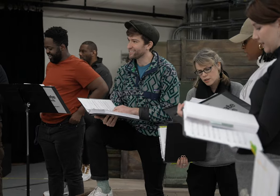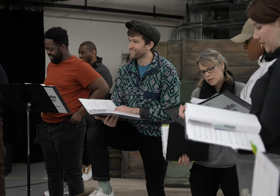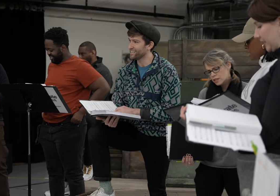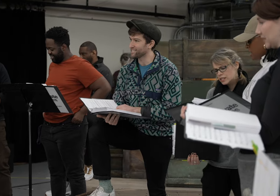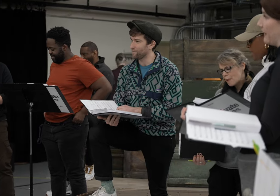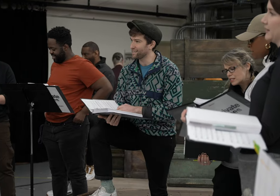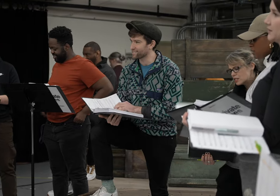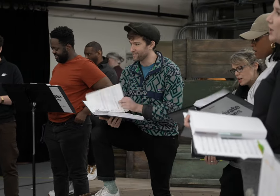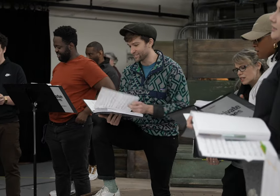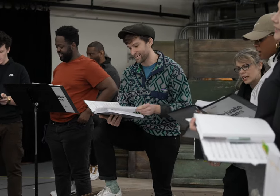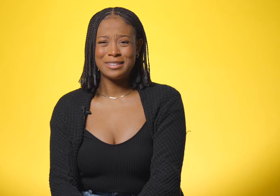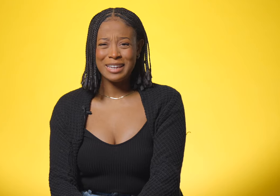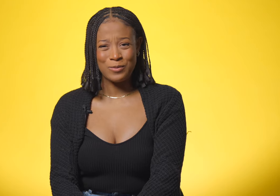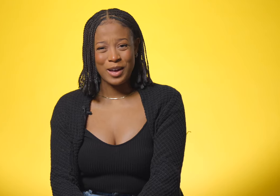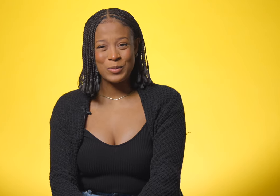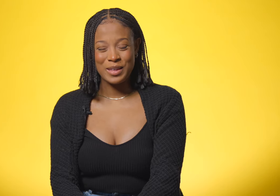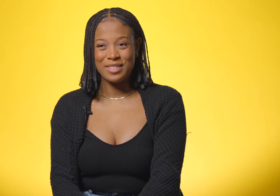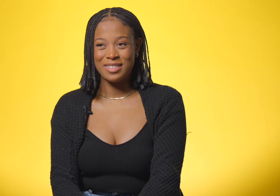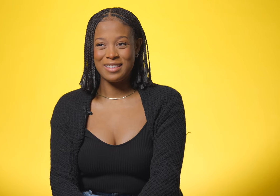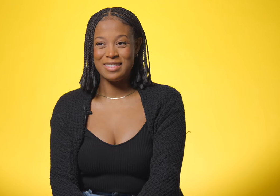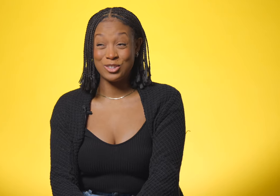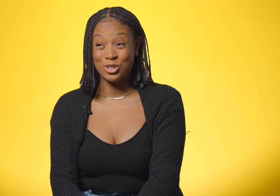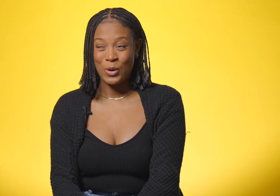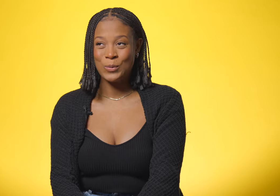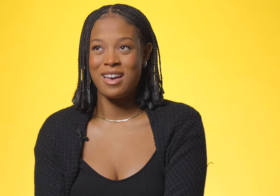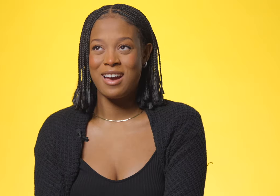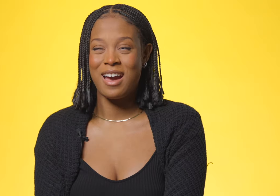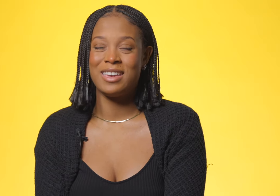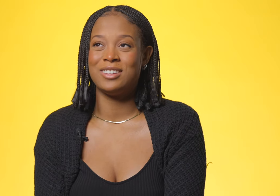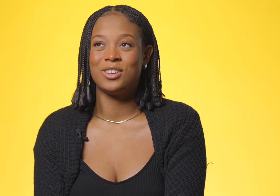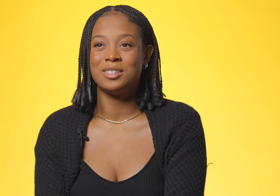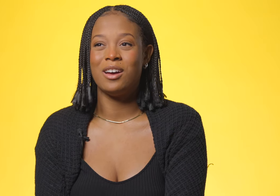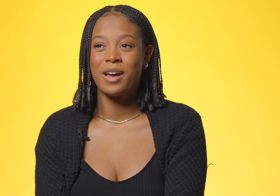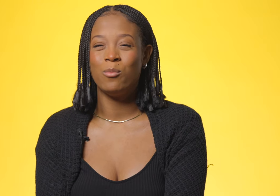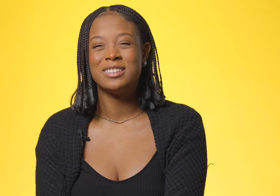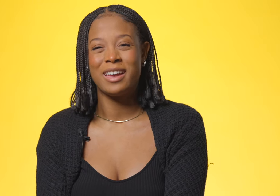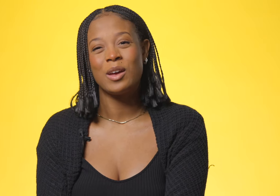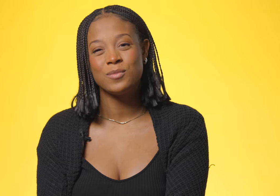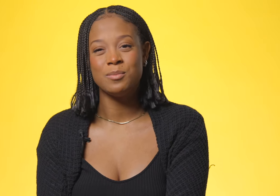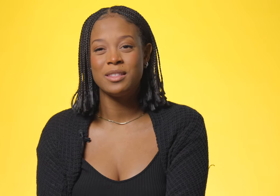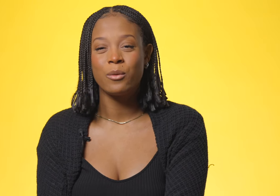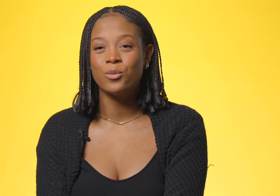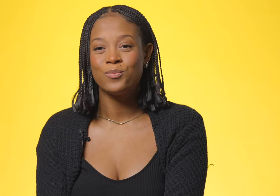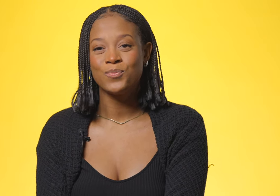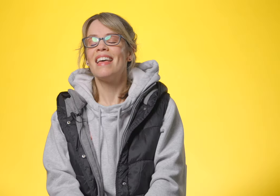and also to be so silly and fun with this show. I can't stress enough how blessed I am to be in that room.